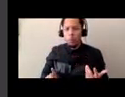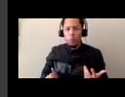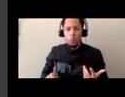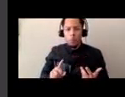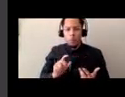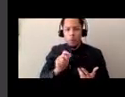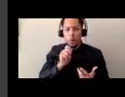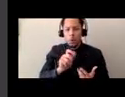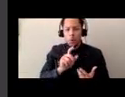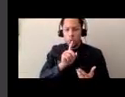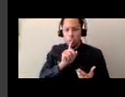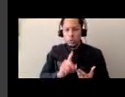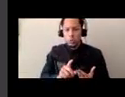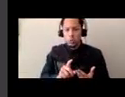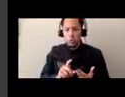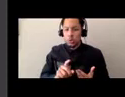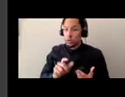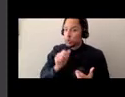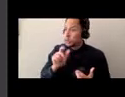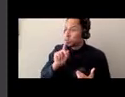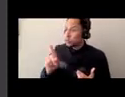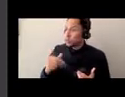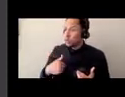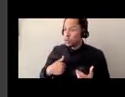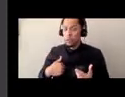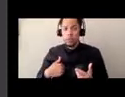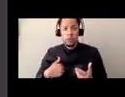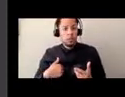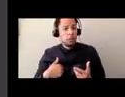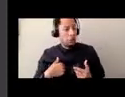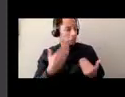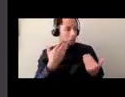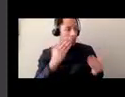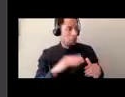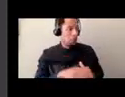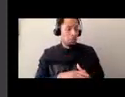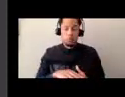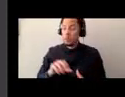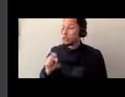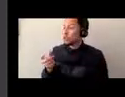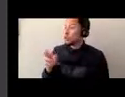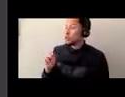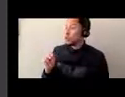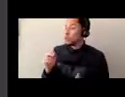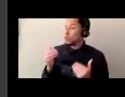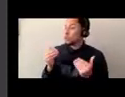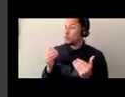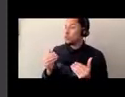Sharon Brisolara: I do not either.